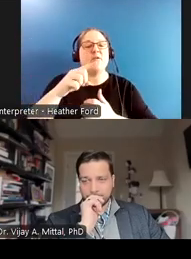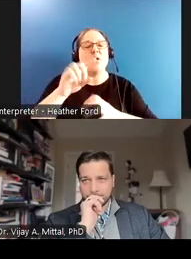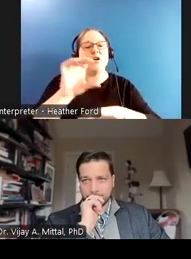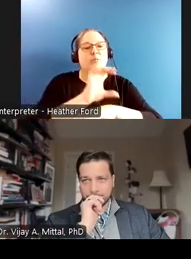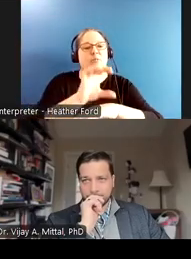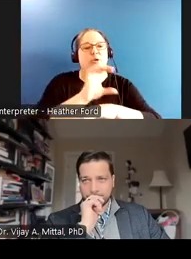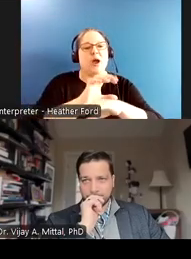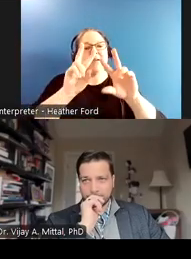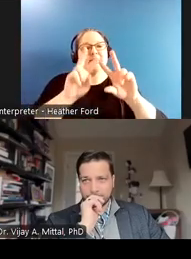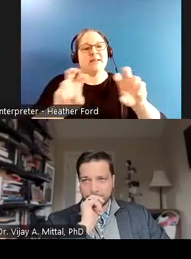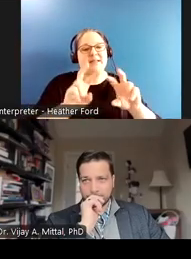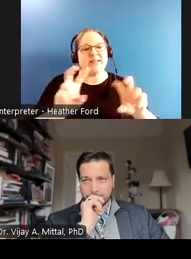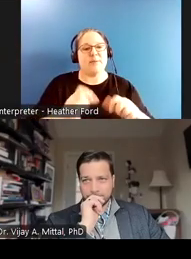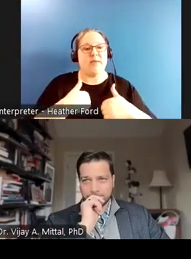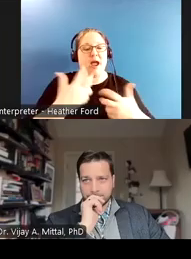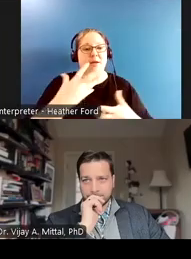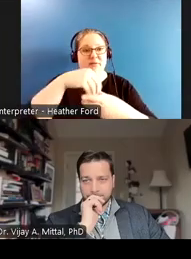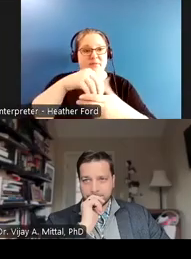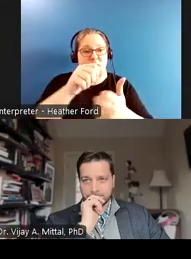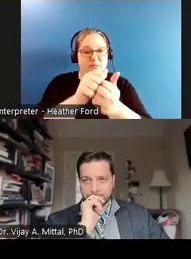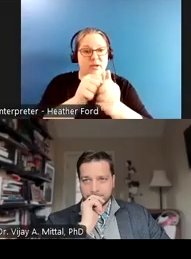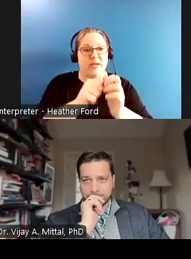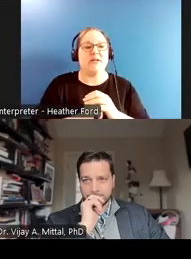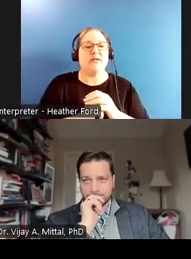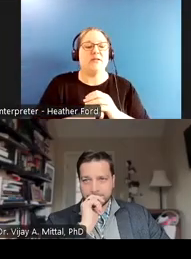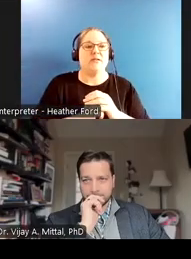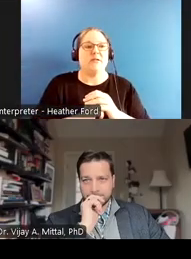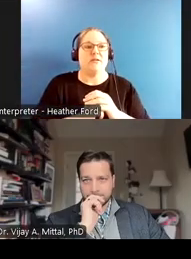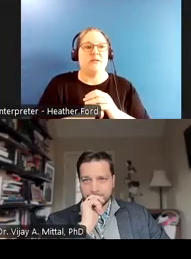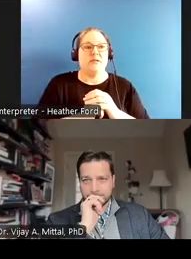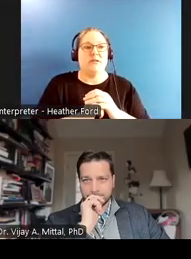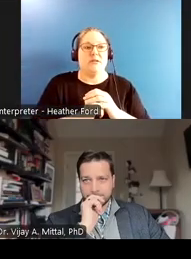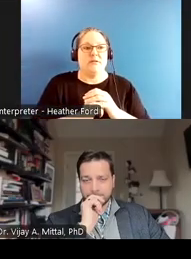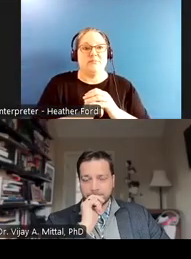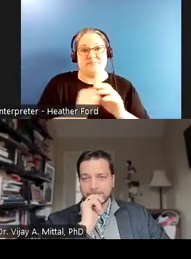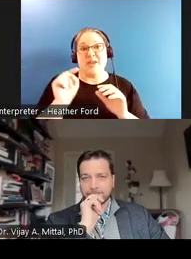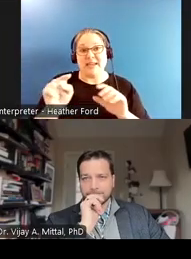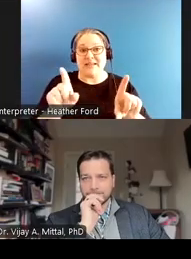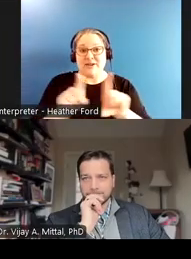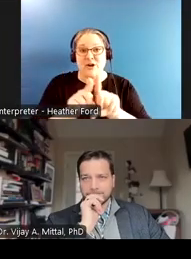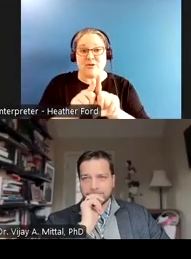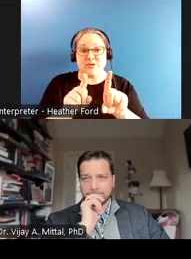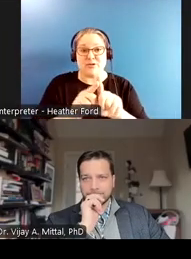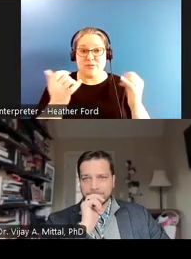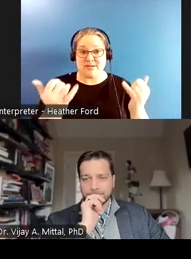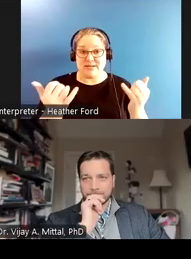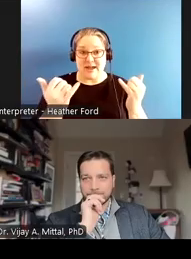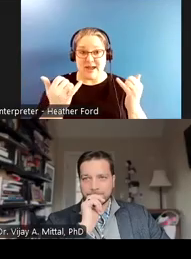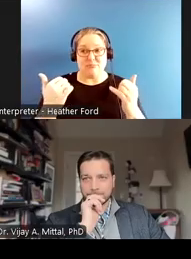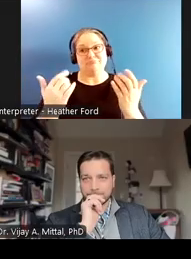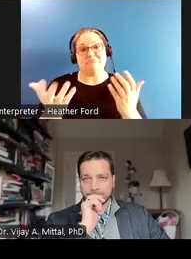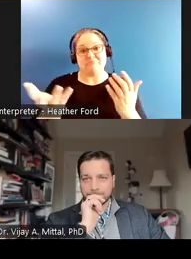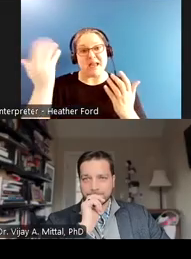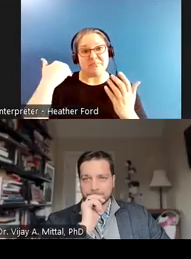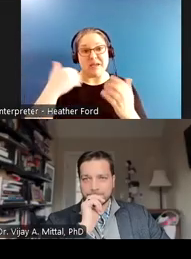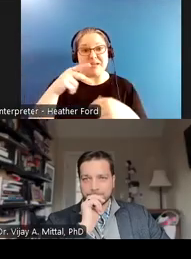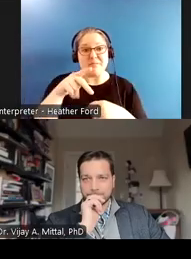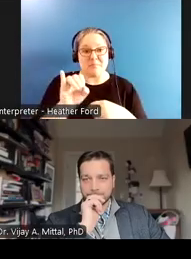um I've been involved with and um he is also now and has been PI site PI or co-investigator